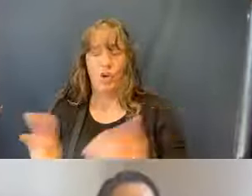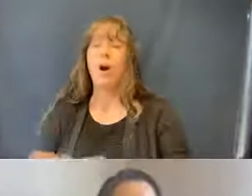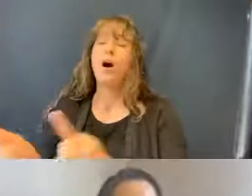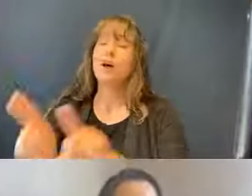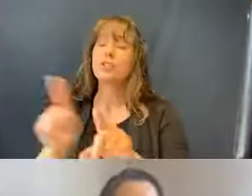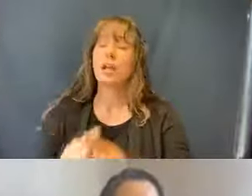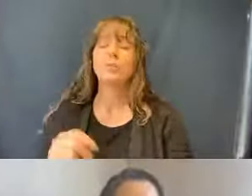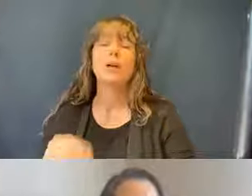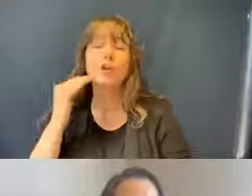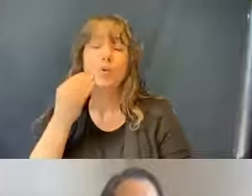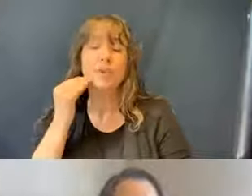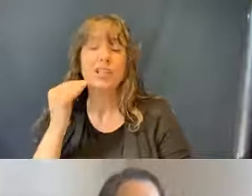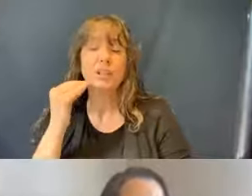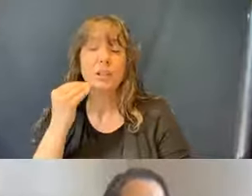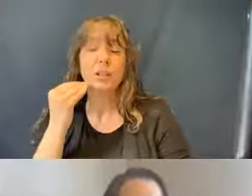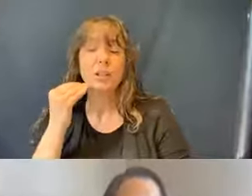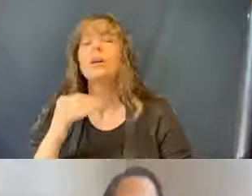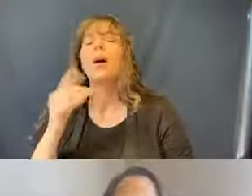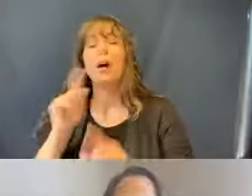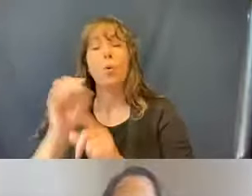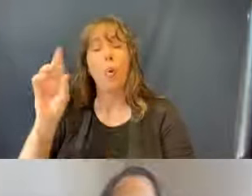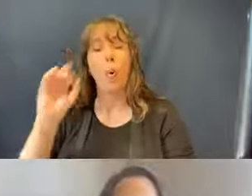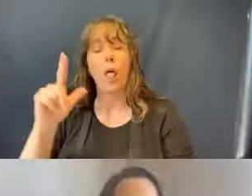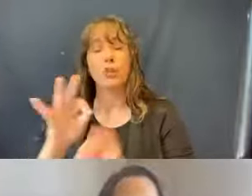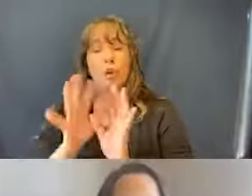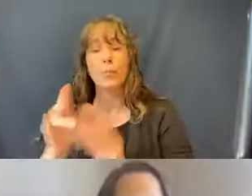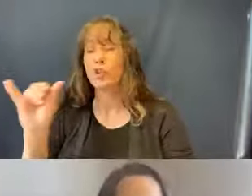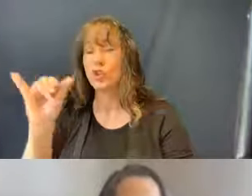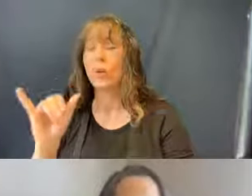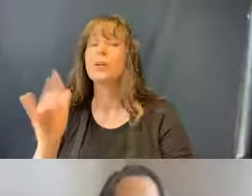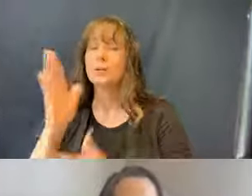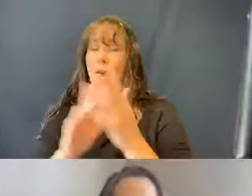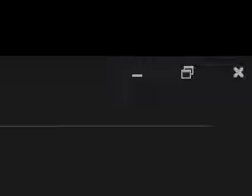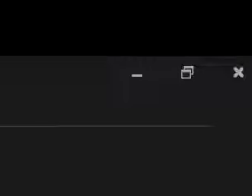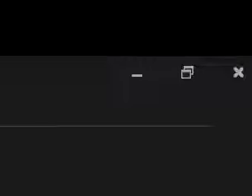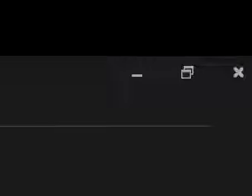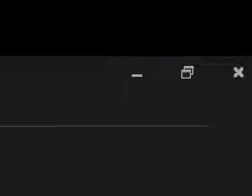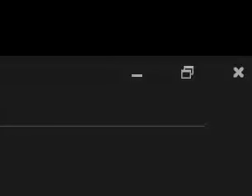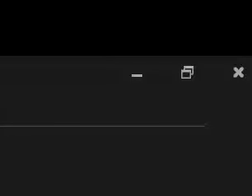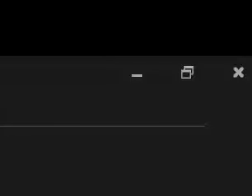oral interpreters. People, as I mentioned, those we talk to a lot, we learn how their